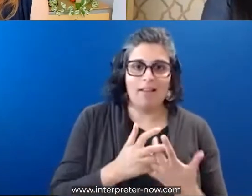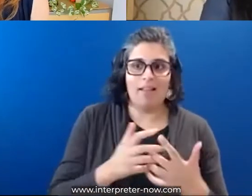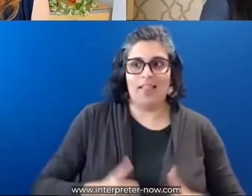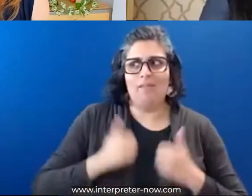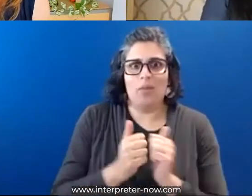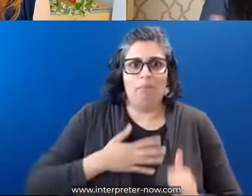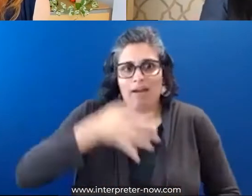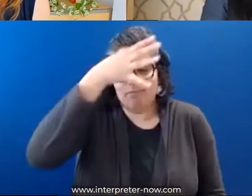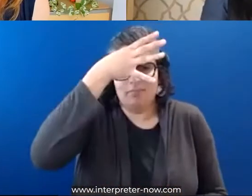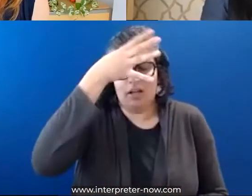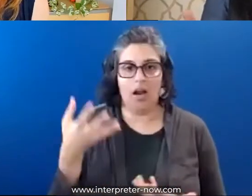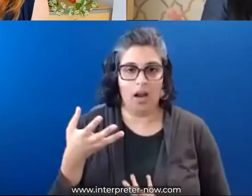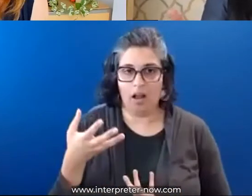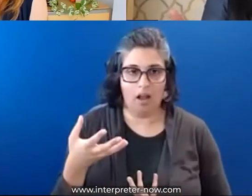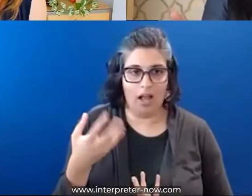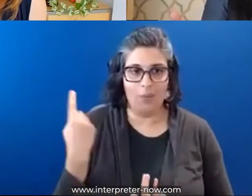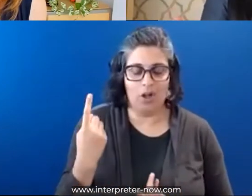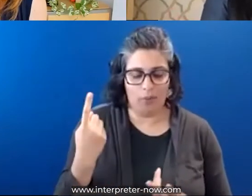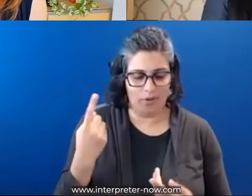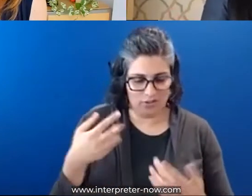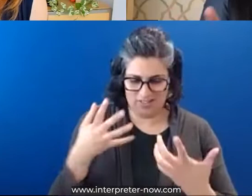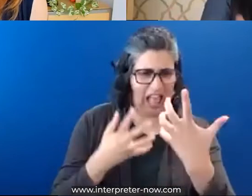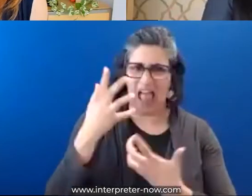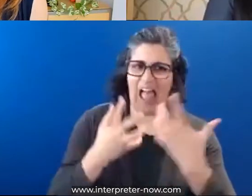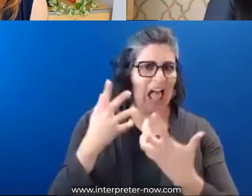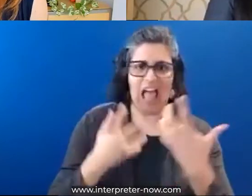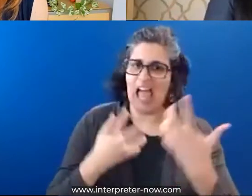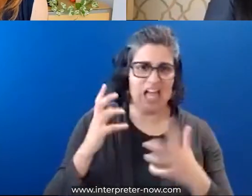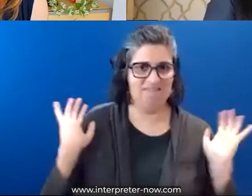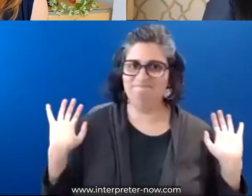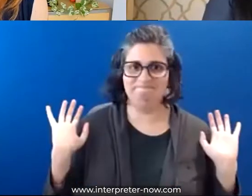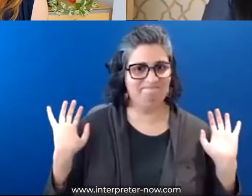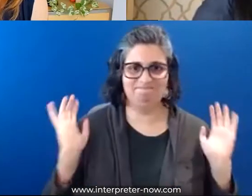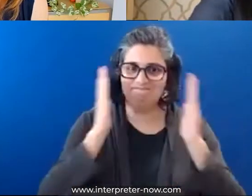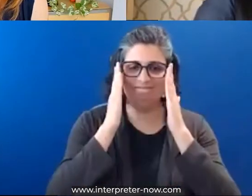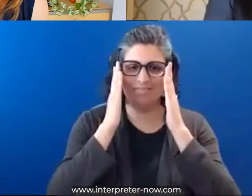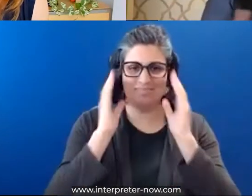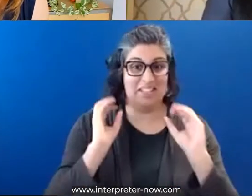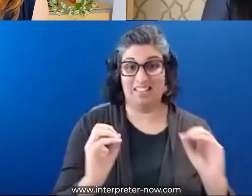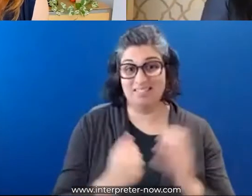I was always a misfit. I didn't quite fit in anywhere. I struggled with that.